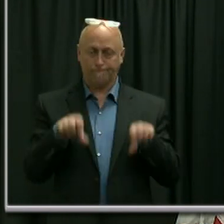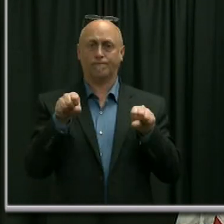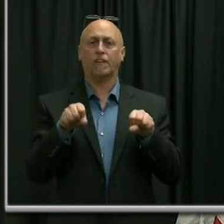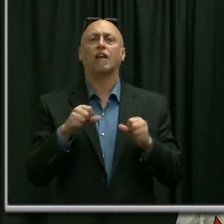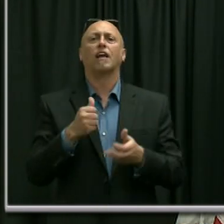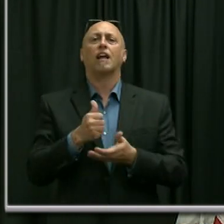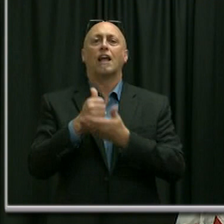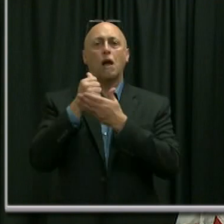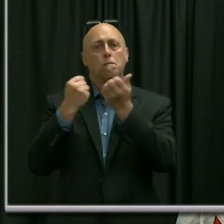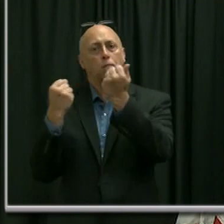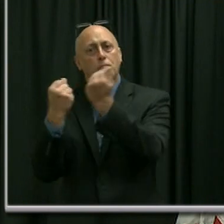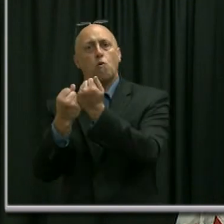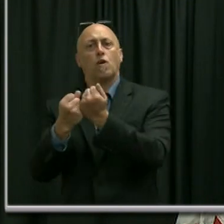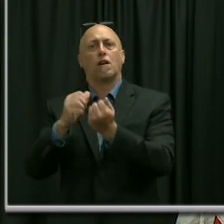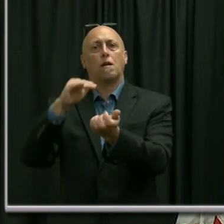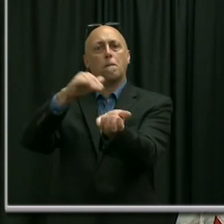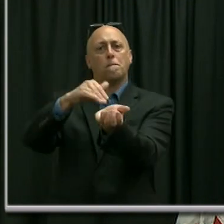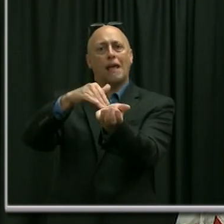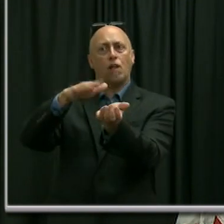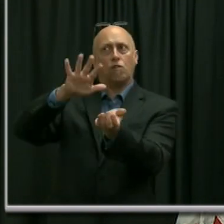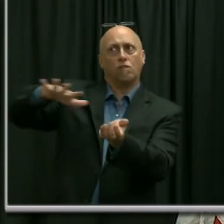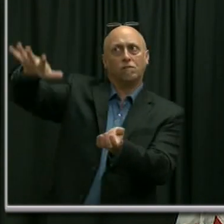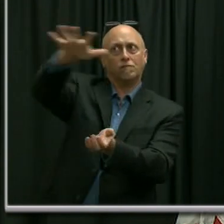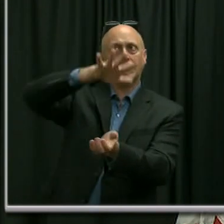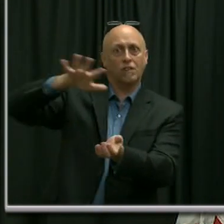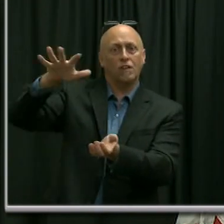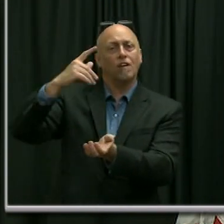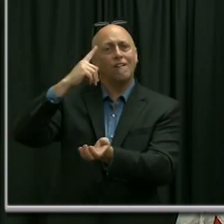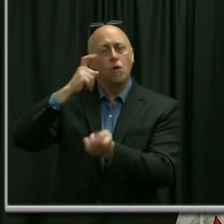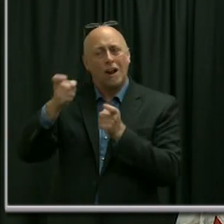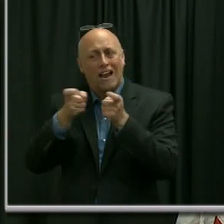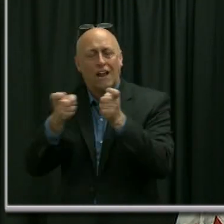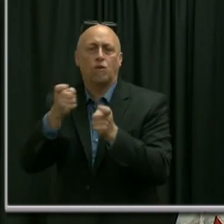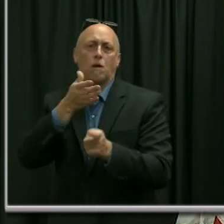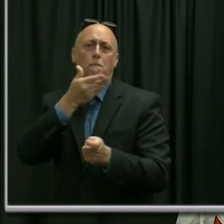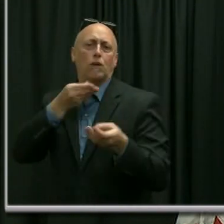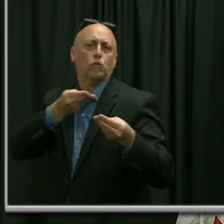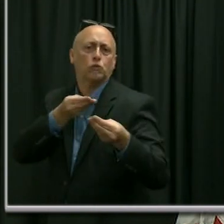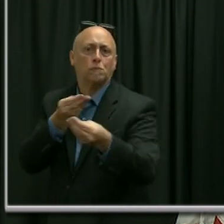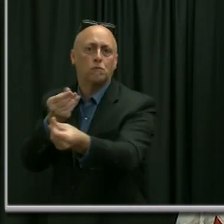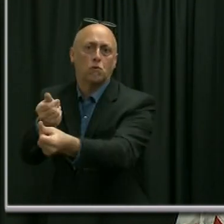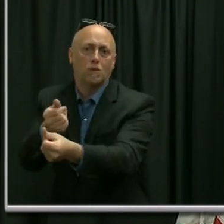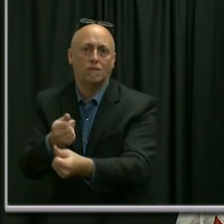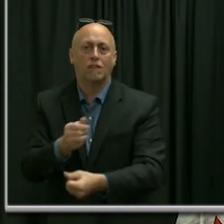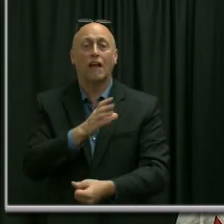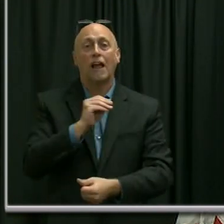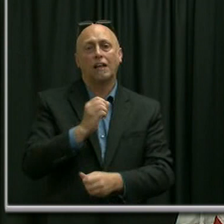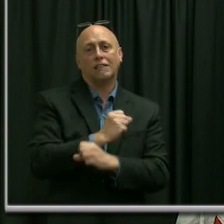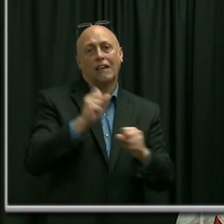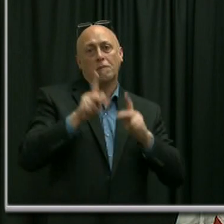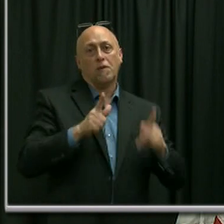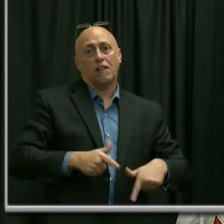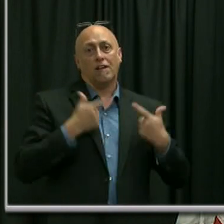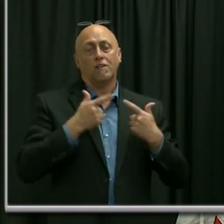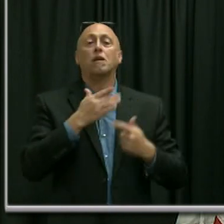SYSTEM ABLE TO DEAL WITH THE INFECTION. WILL ALSO SHORTEN THE TIME AT WHICH OUR LIVES ARE